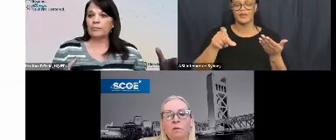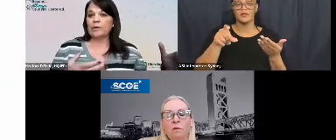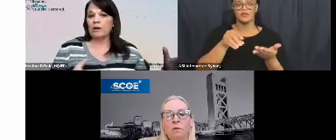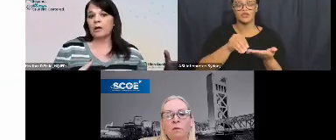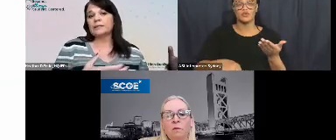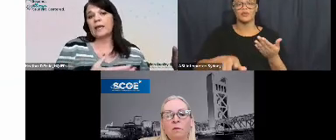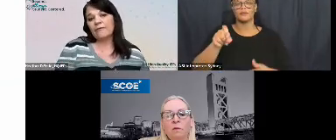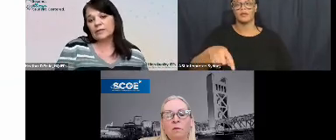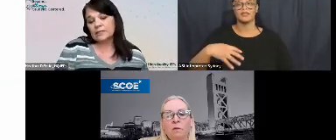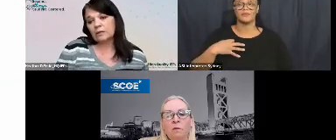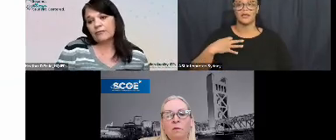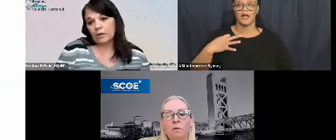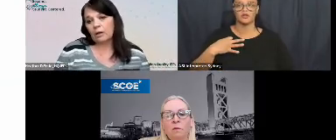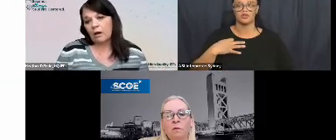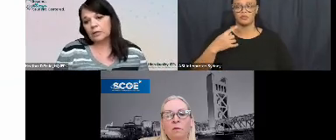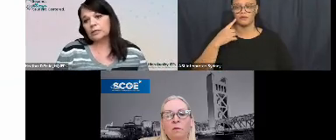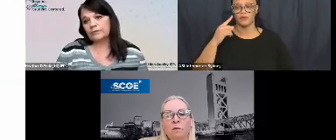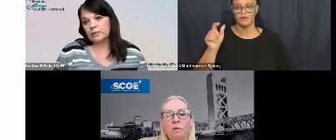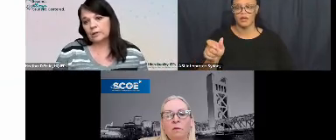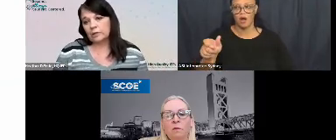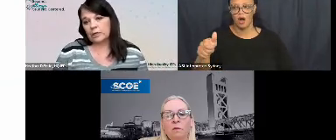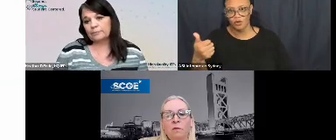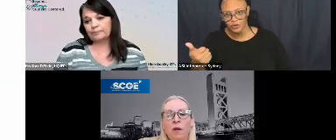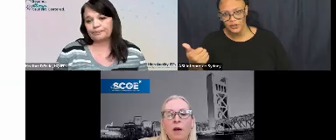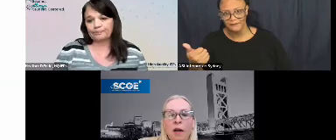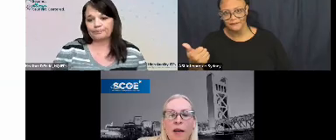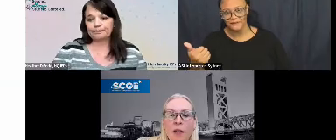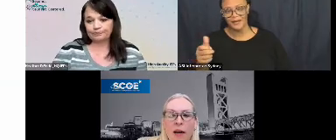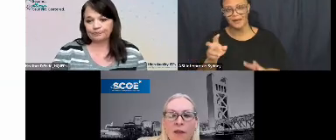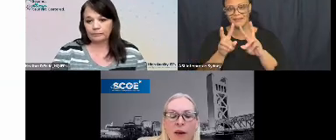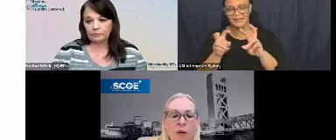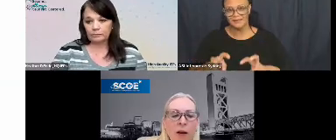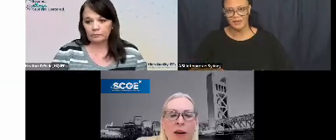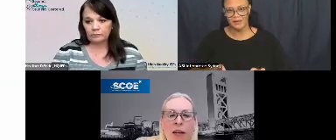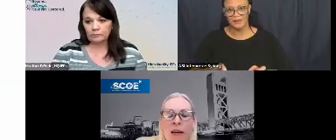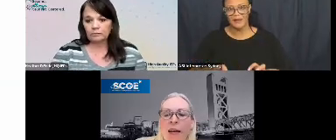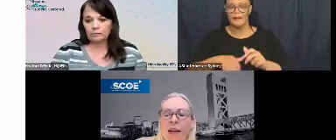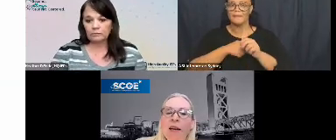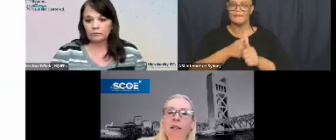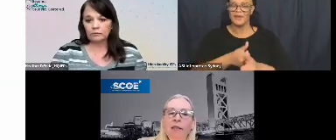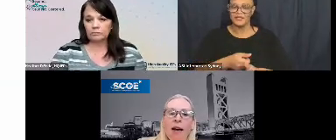assessment because they have a significant cognitive disability. Thank you, Heather. And and